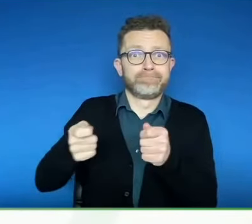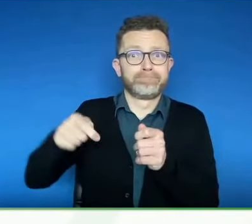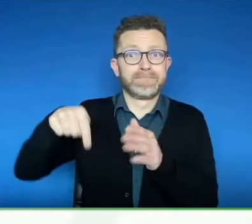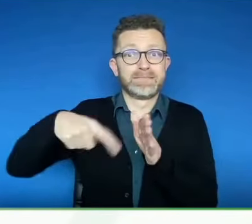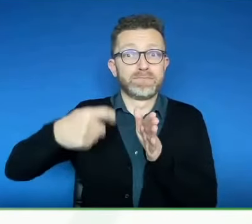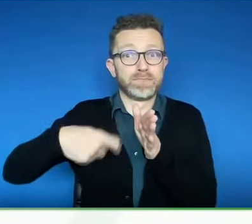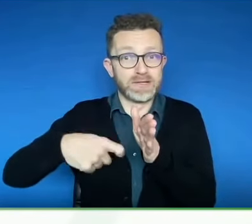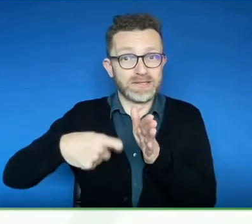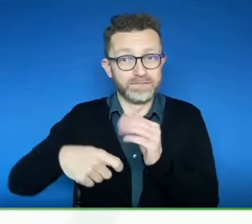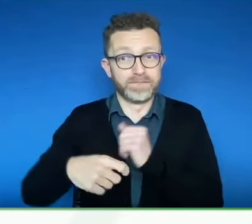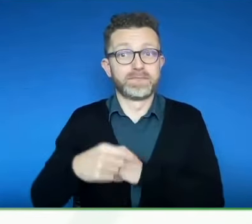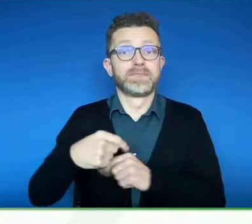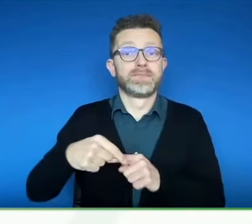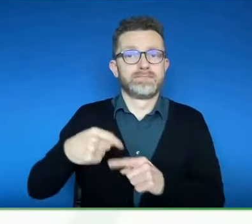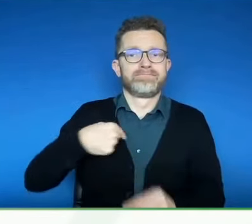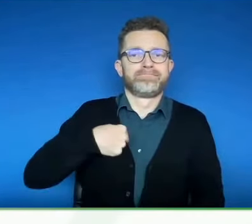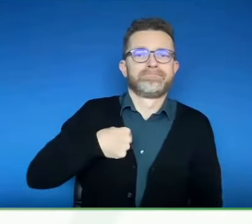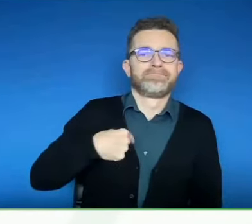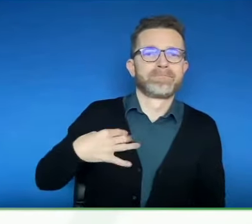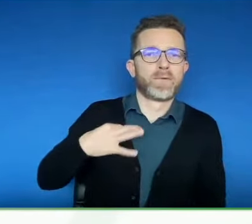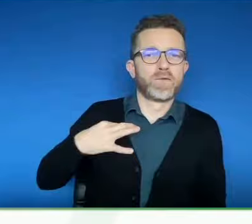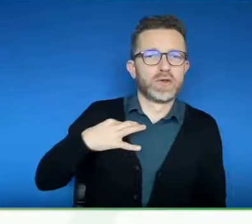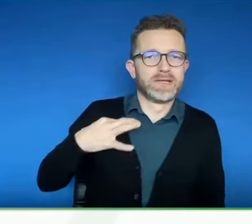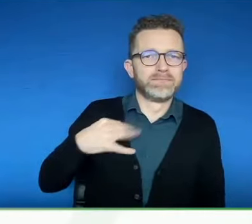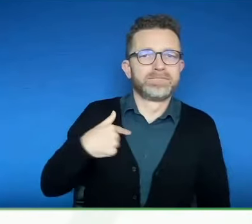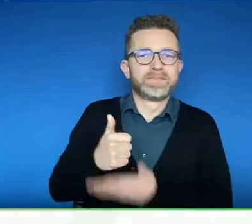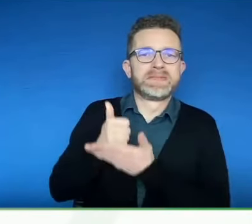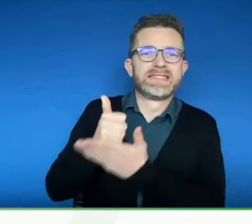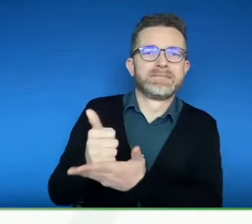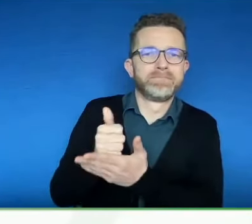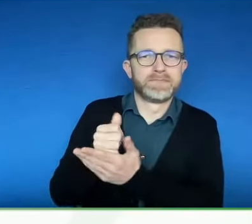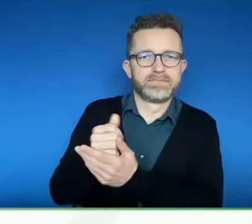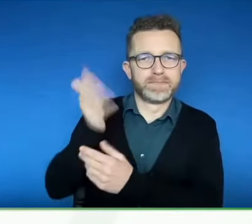Institute Jo Clemente, we work with people with intellectual